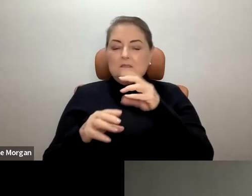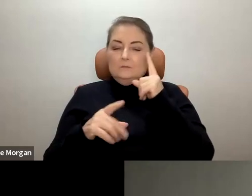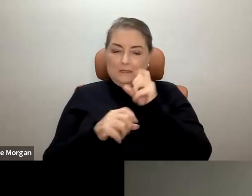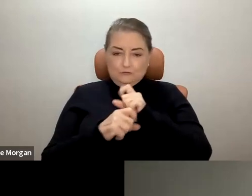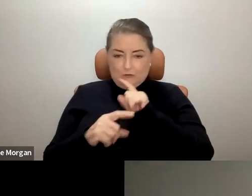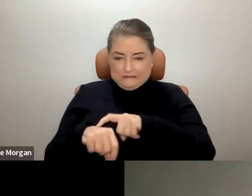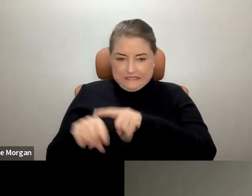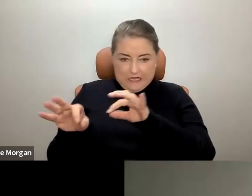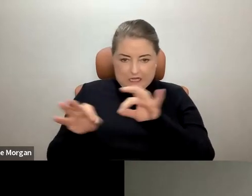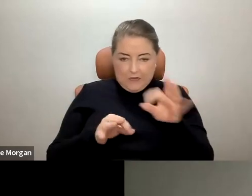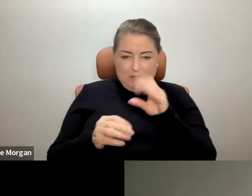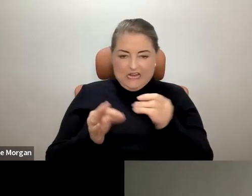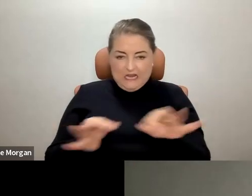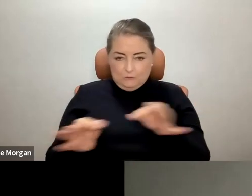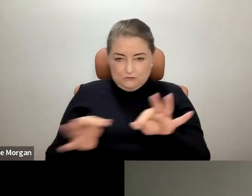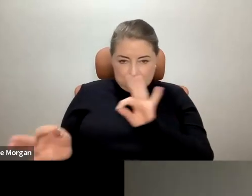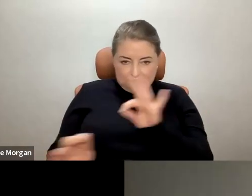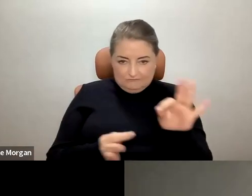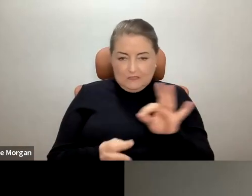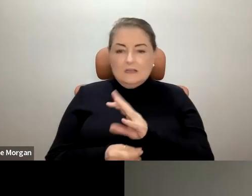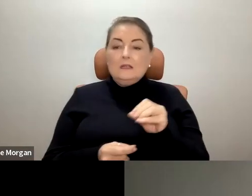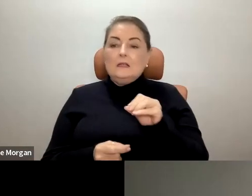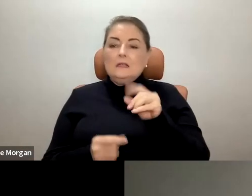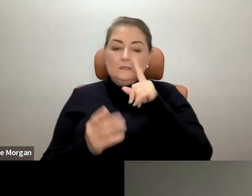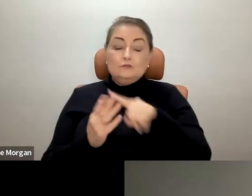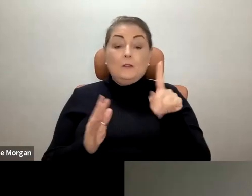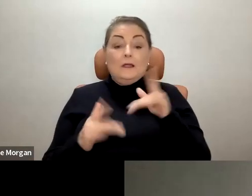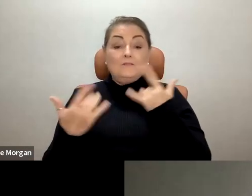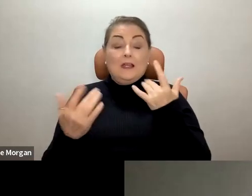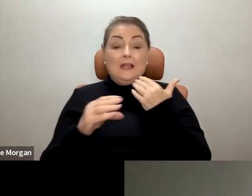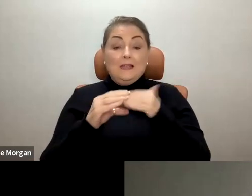captioned properly. Also, check the event email you received for